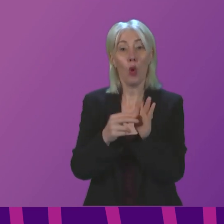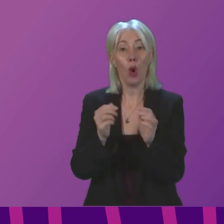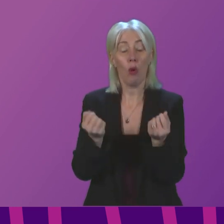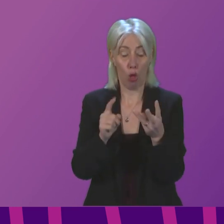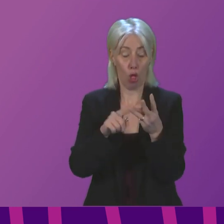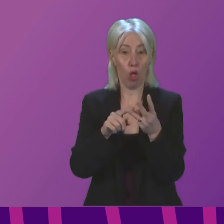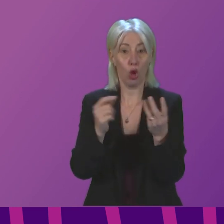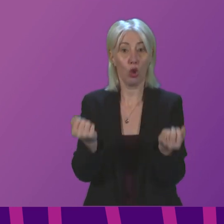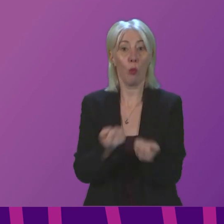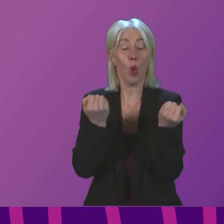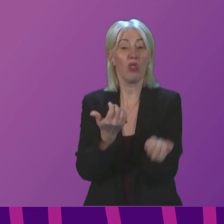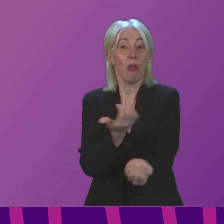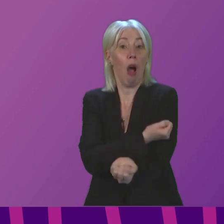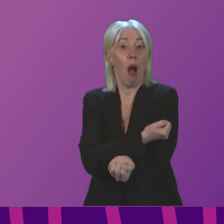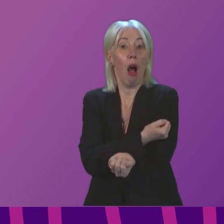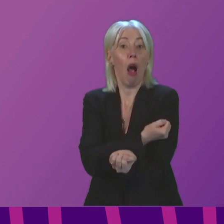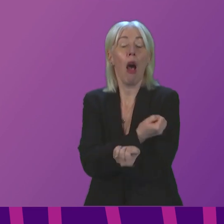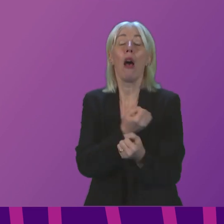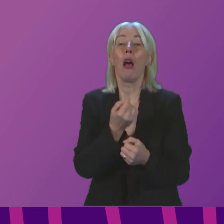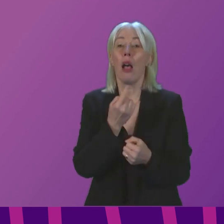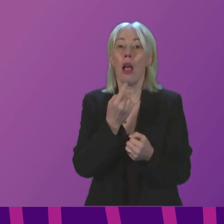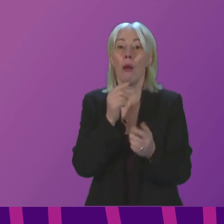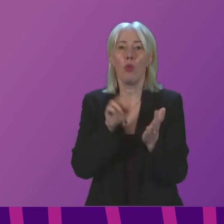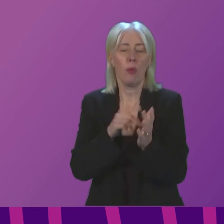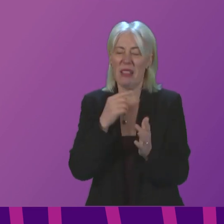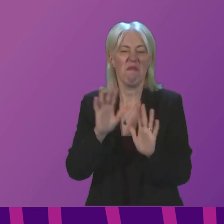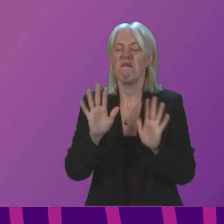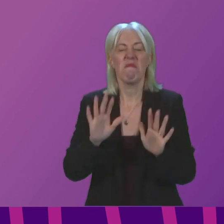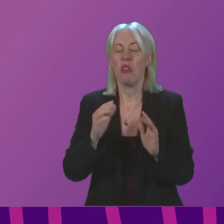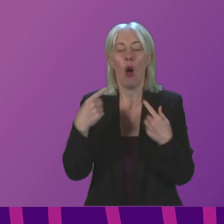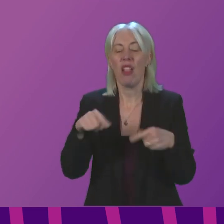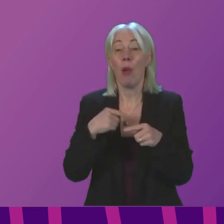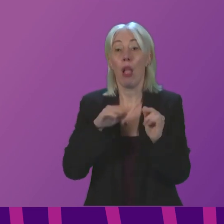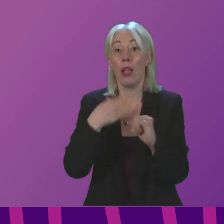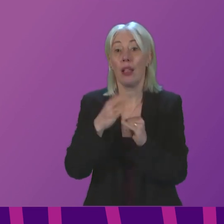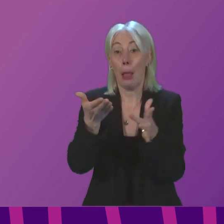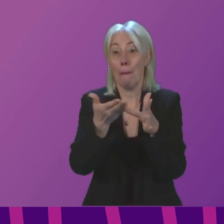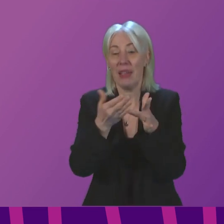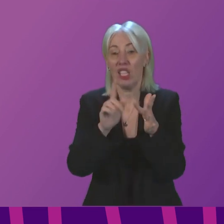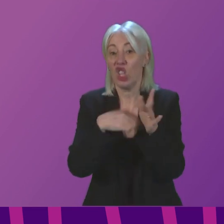was told that there was no availability until mid-January. I have had it confirmed by NHS